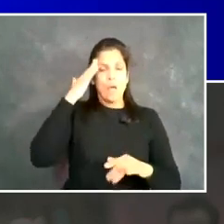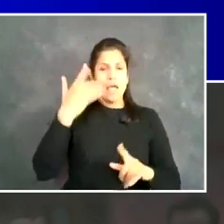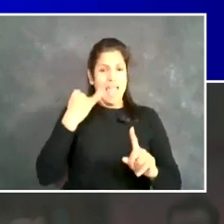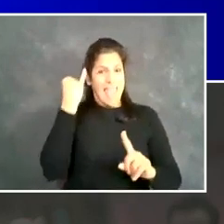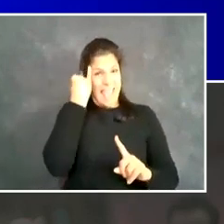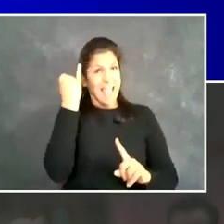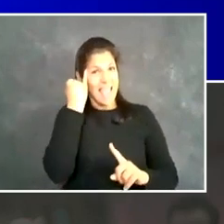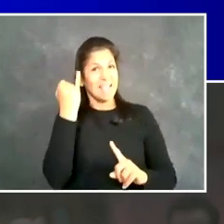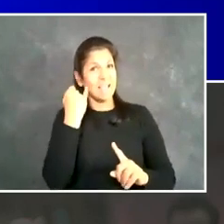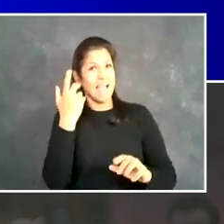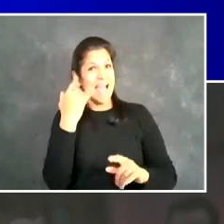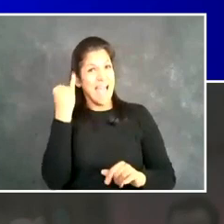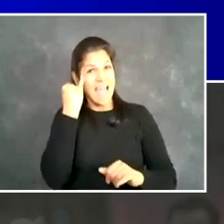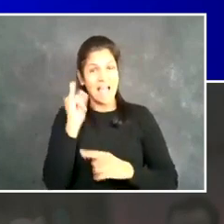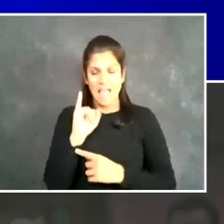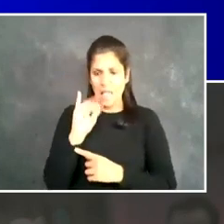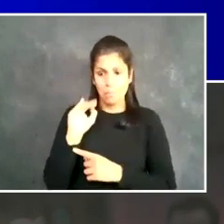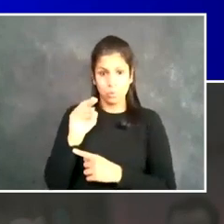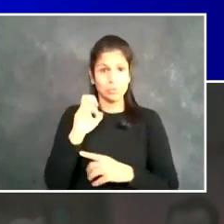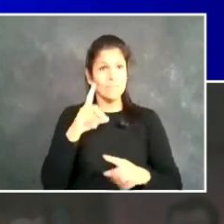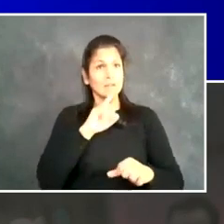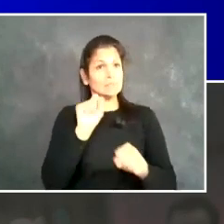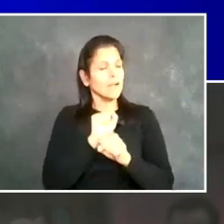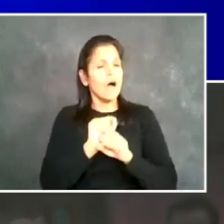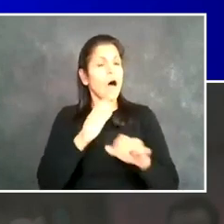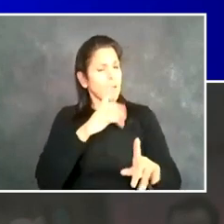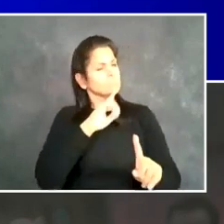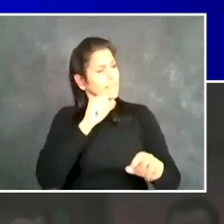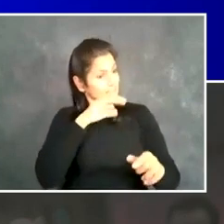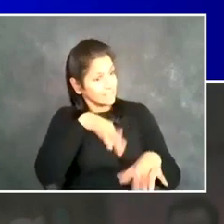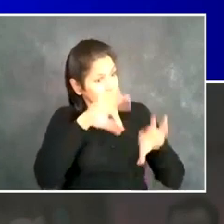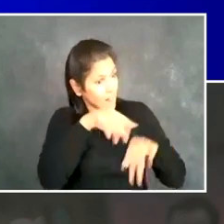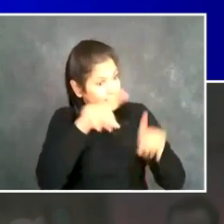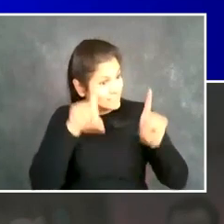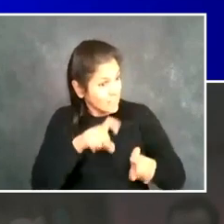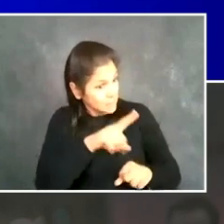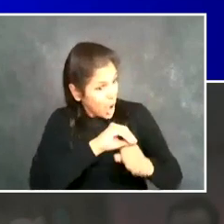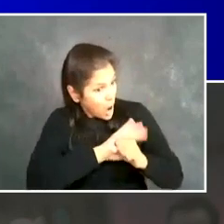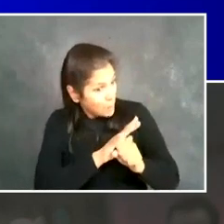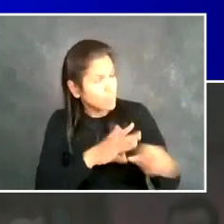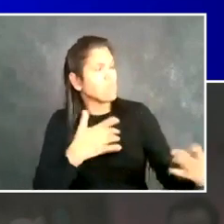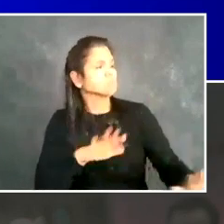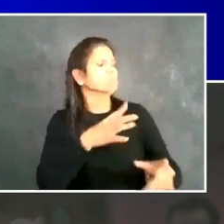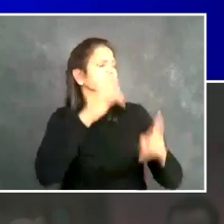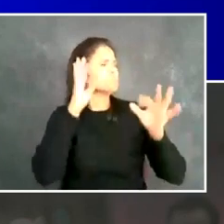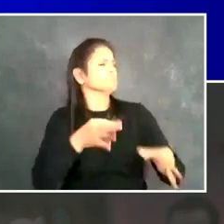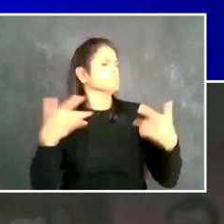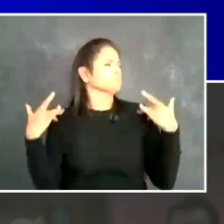WHEN WE HEAR THE WORD IMMUNE,